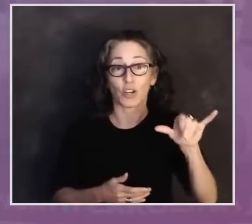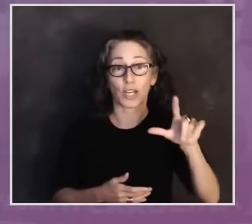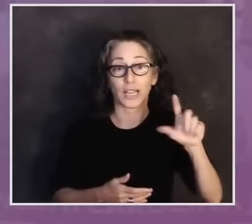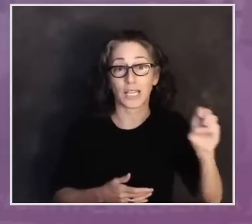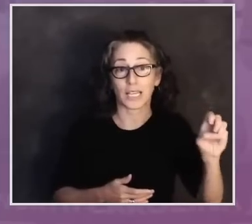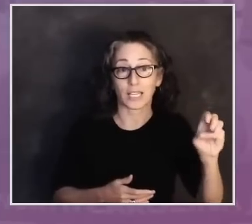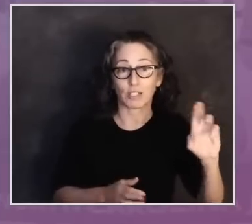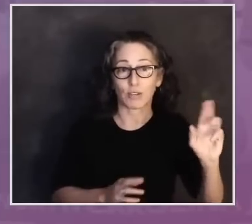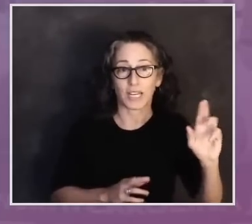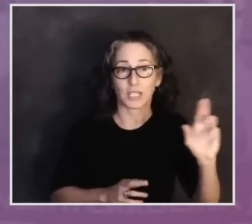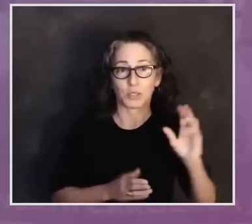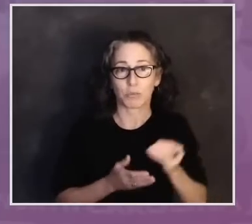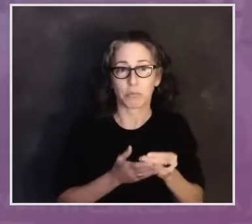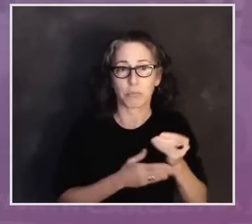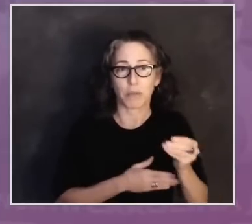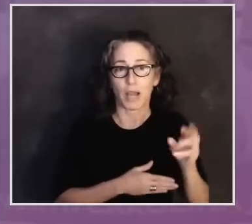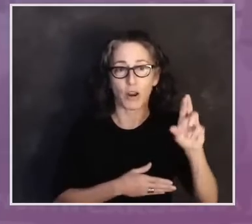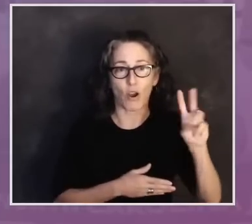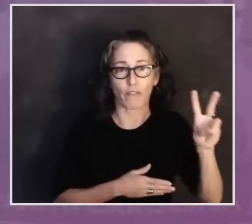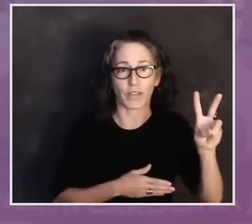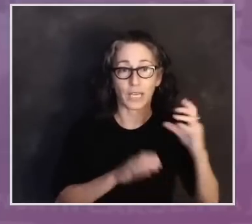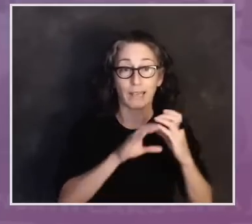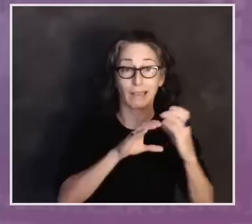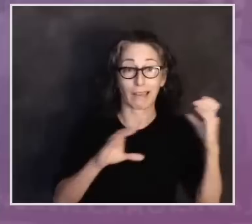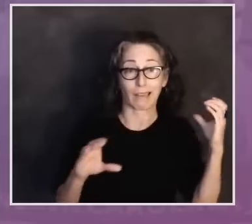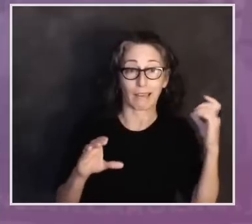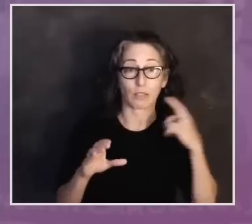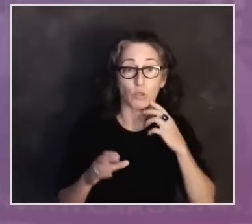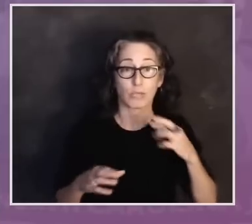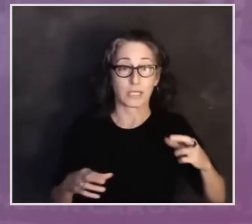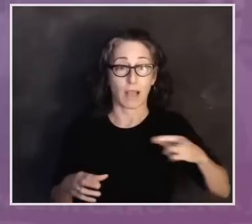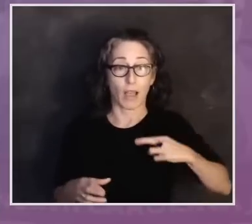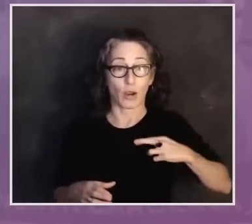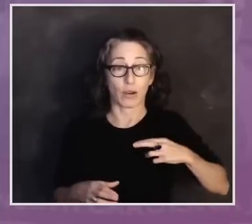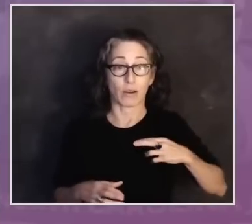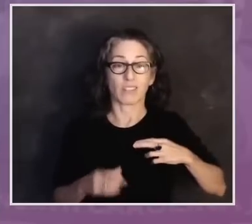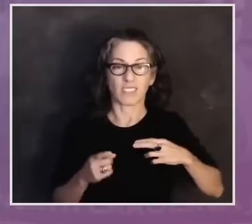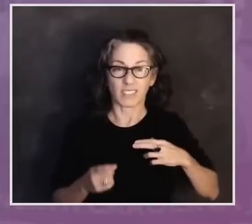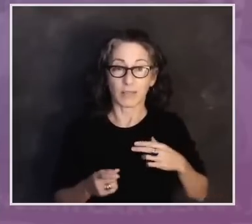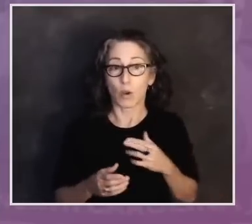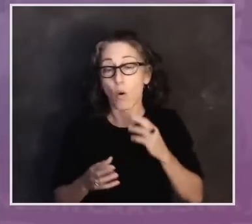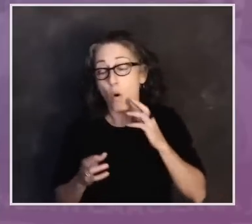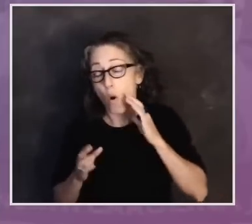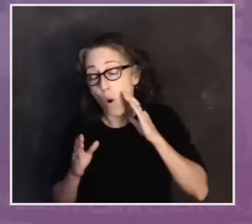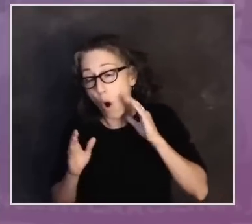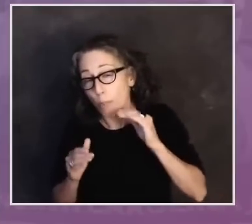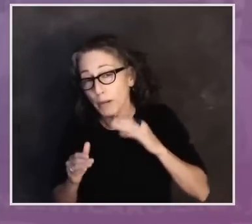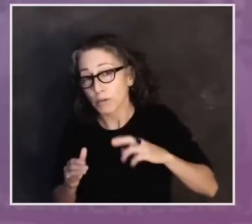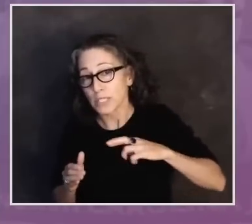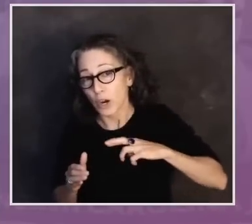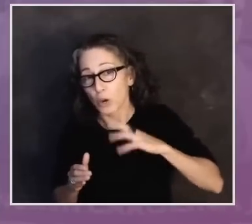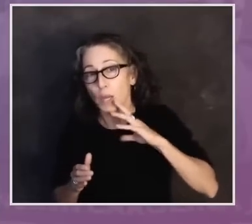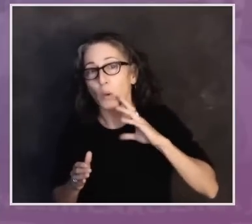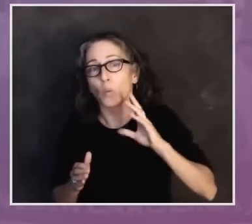I THINK OF MY PARENTS WHO ARE ABOUT TO BUY AN RV AND RETIRE. THEY ARE HOPING THAT THEIR